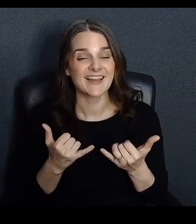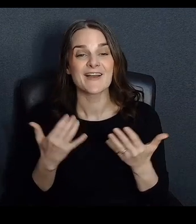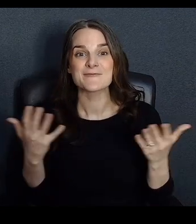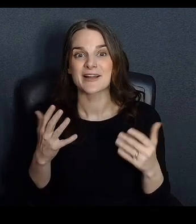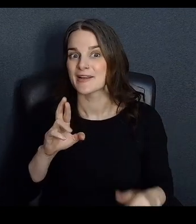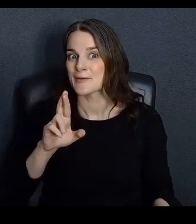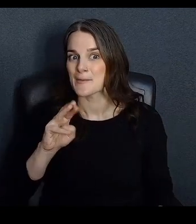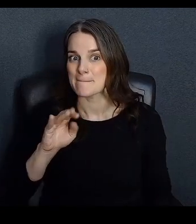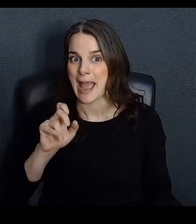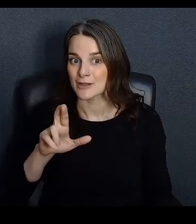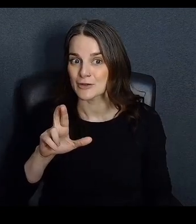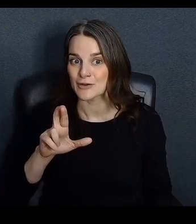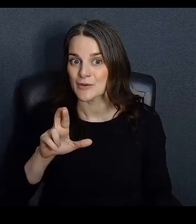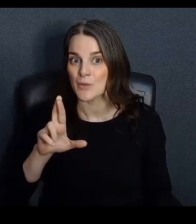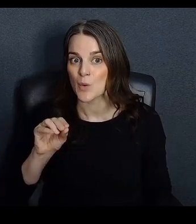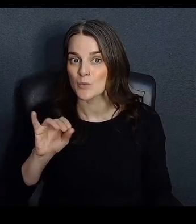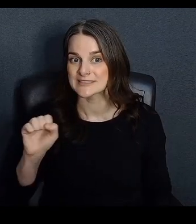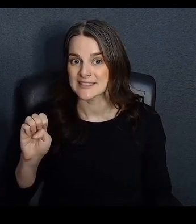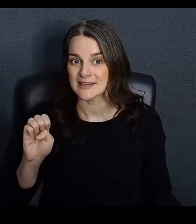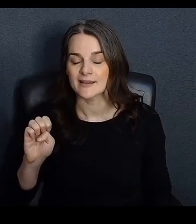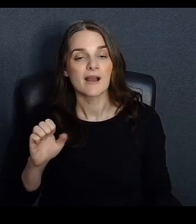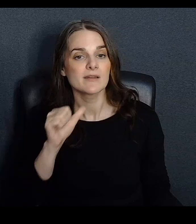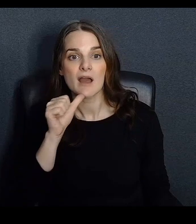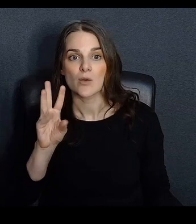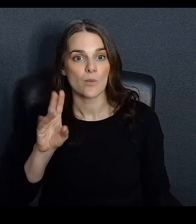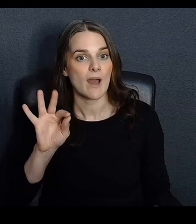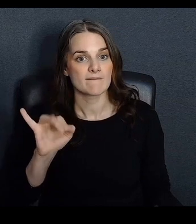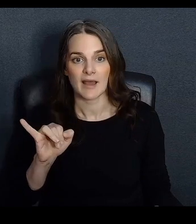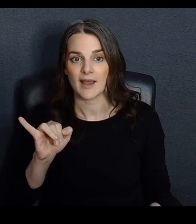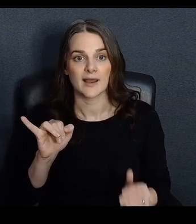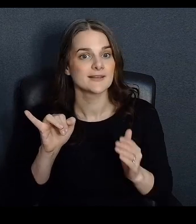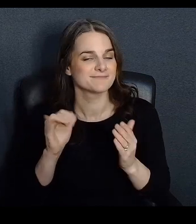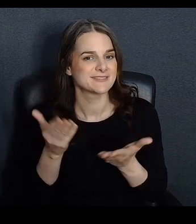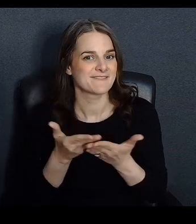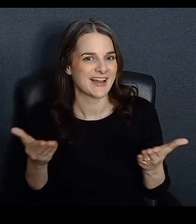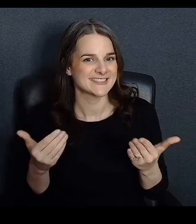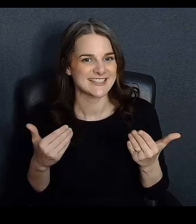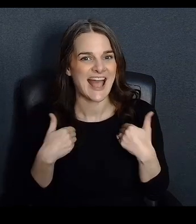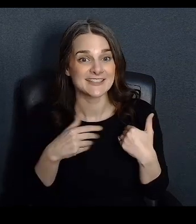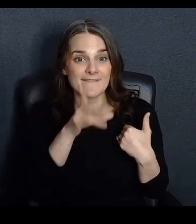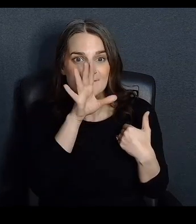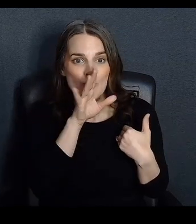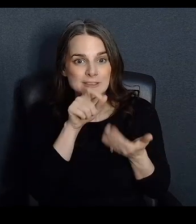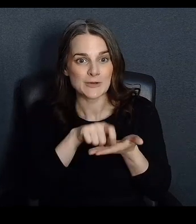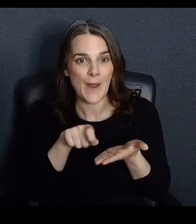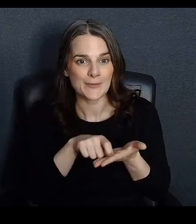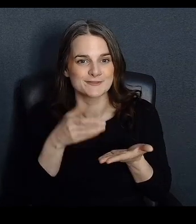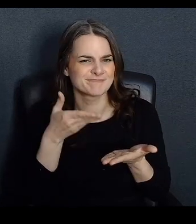that Reminder Rosie, so that non-wifi reminder device that has voice notes, that's available from TechOWL.